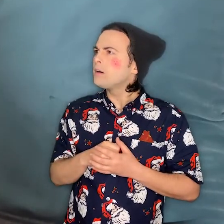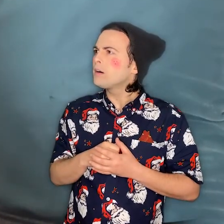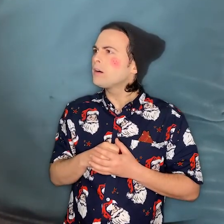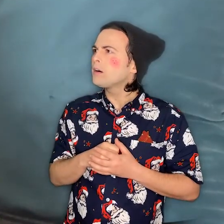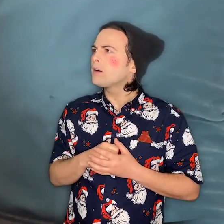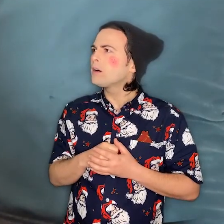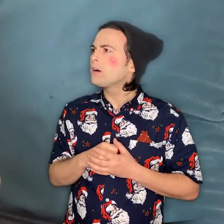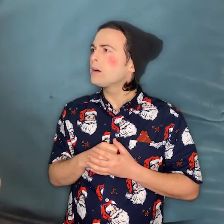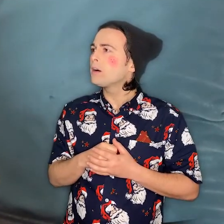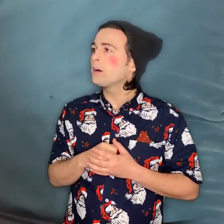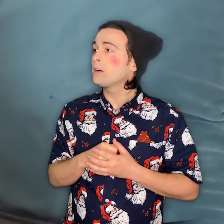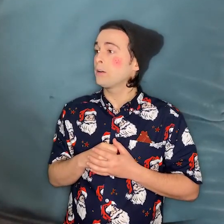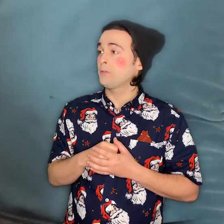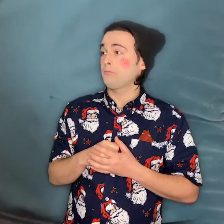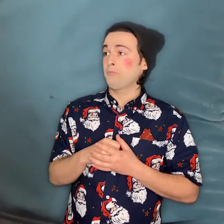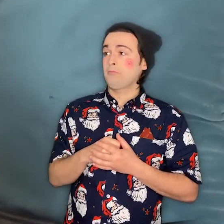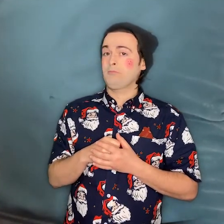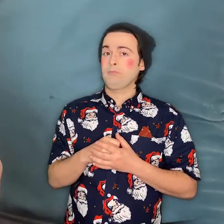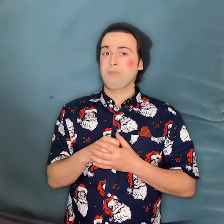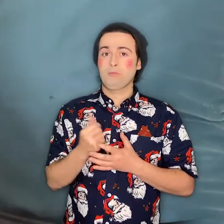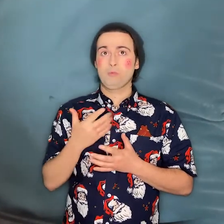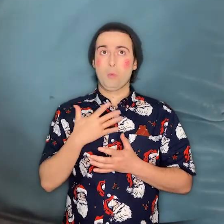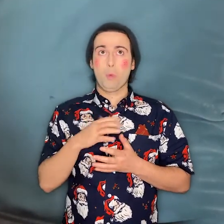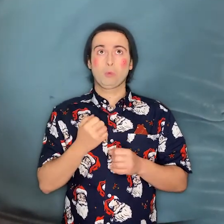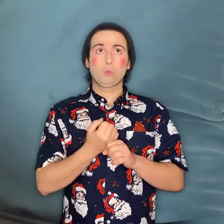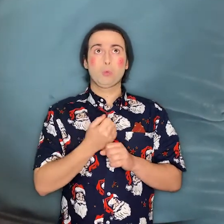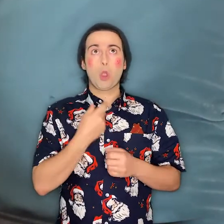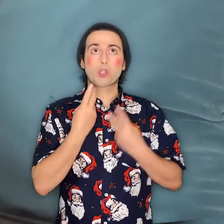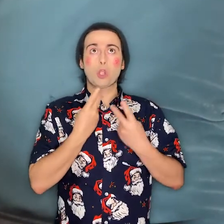I’ve told you before I’m not doing a duet wae you. You might have the voice of an angel